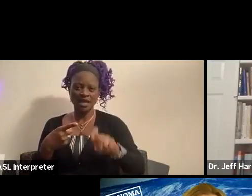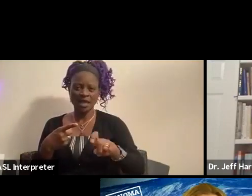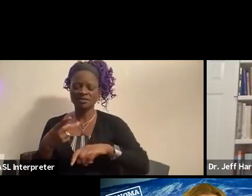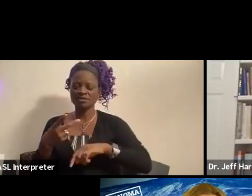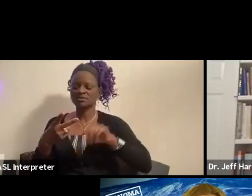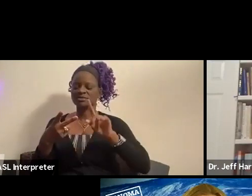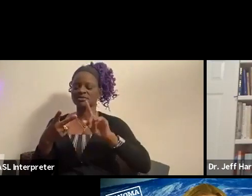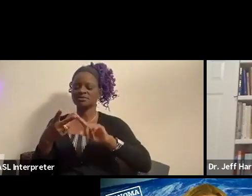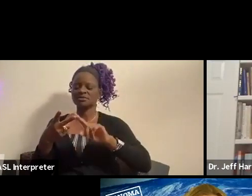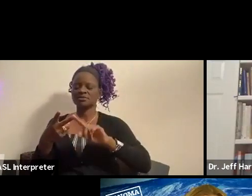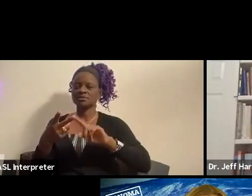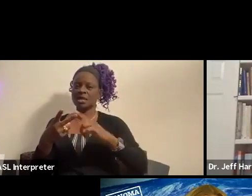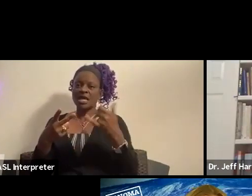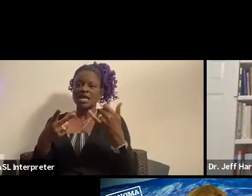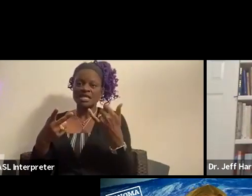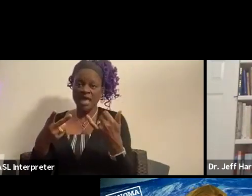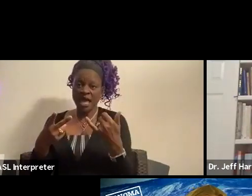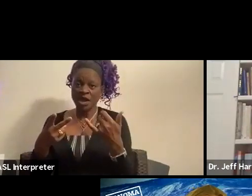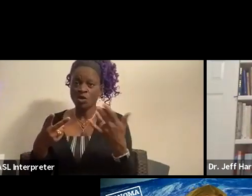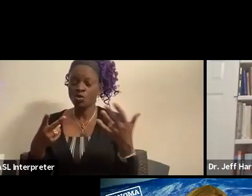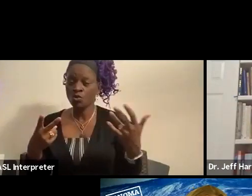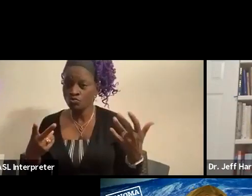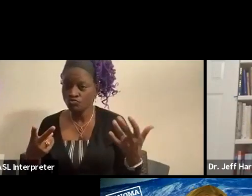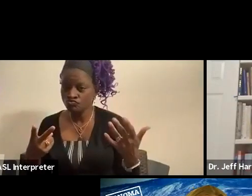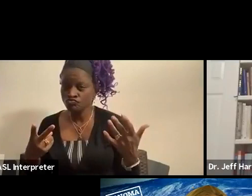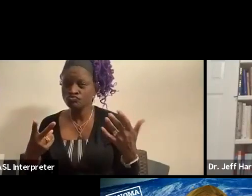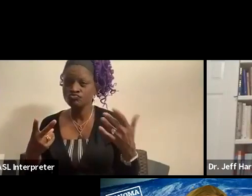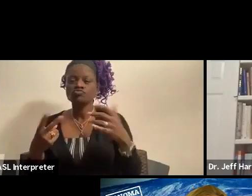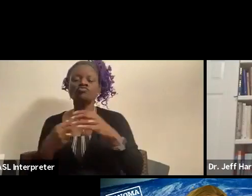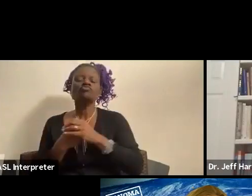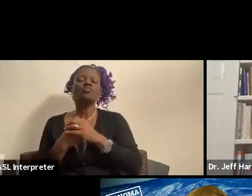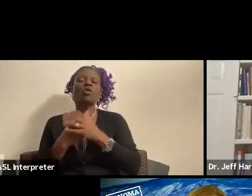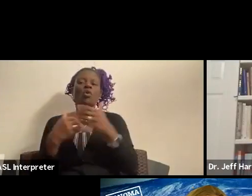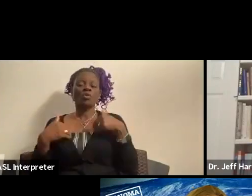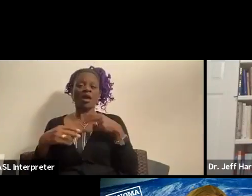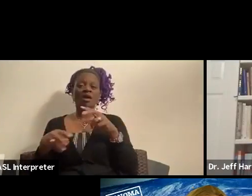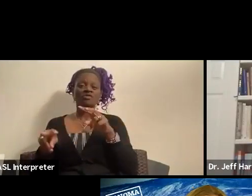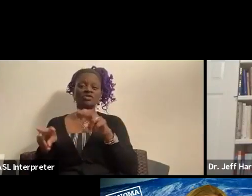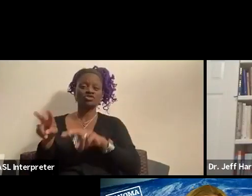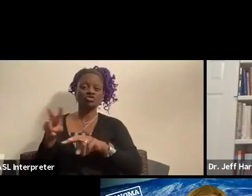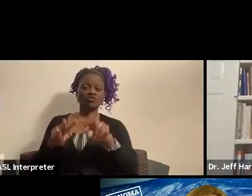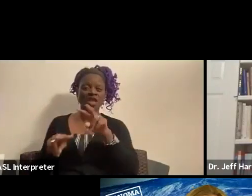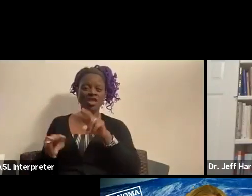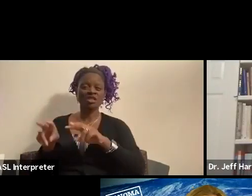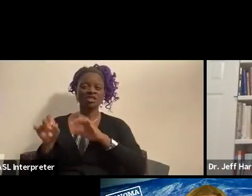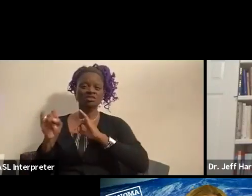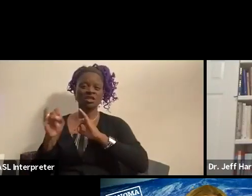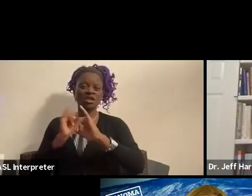Now, of course, that's done through a surveillance interview, but